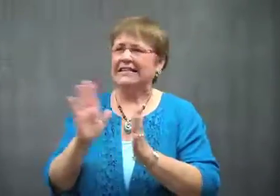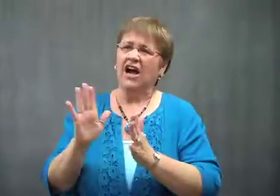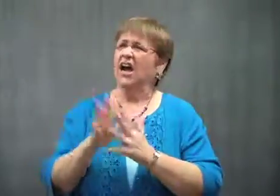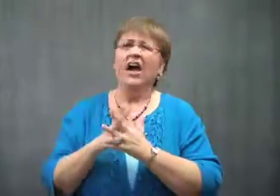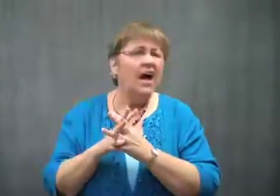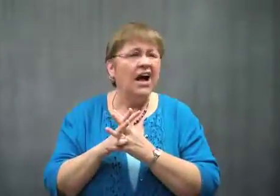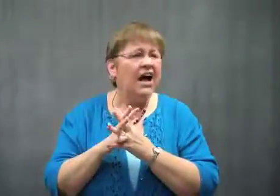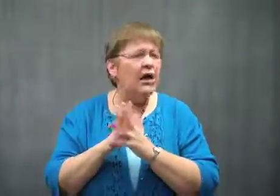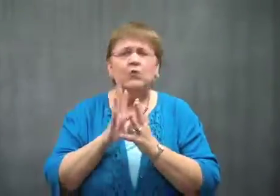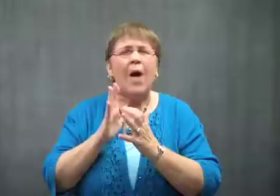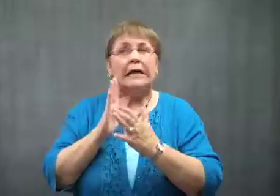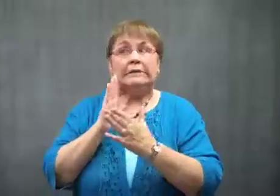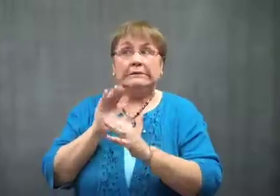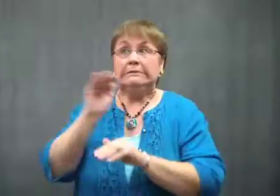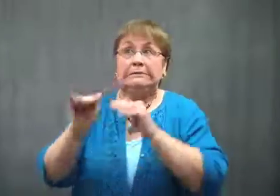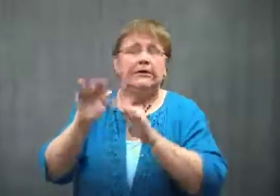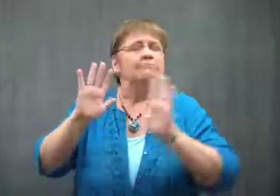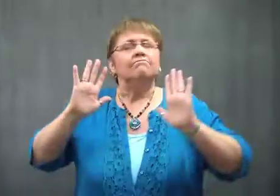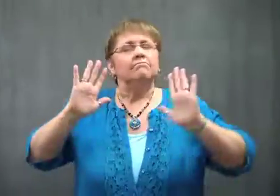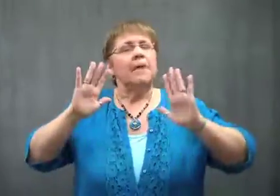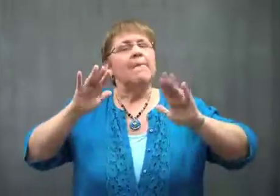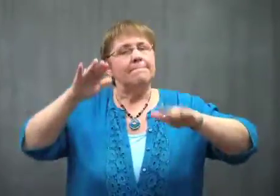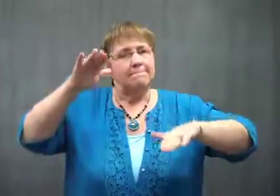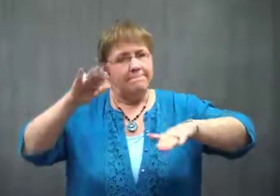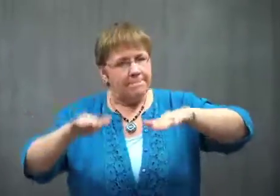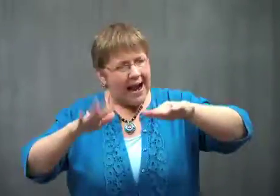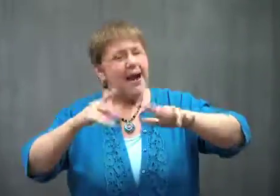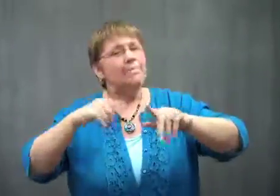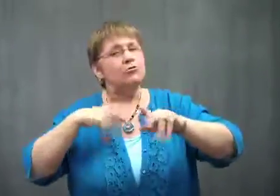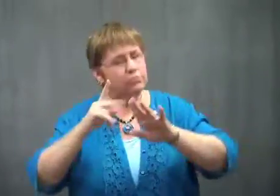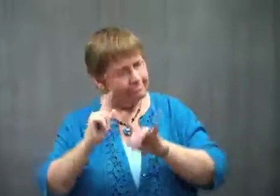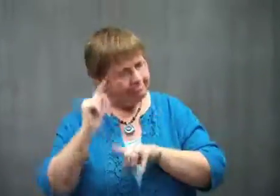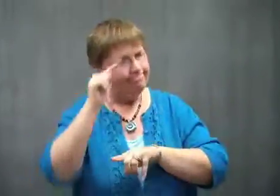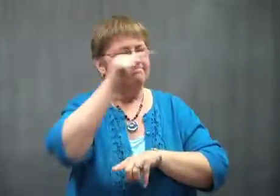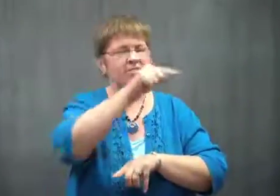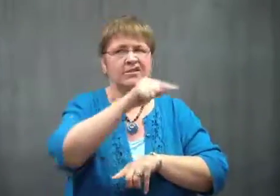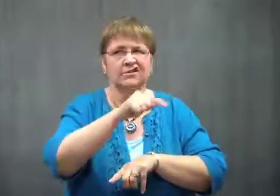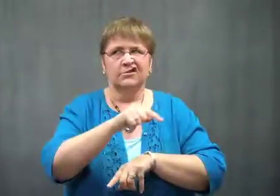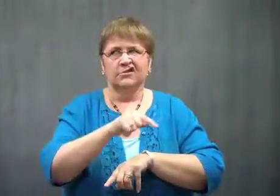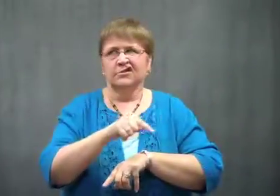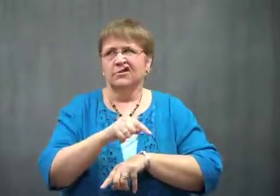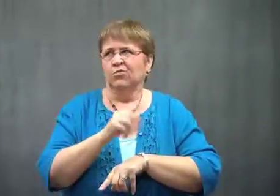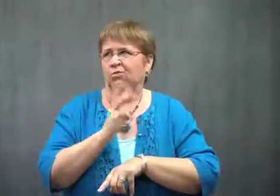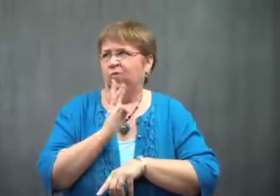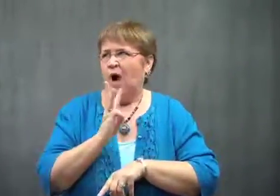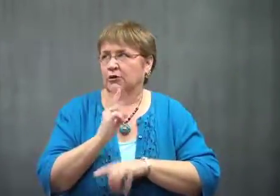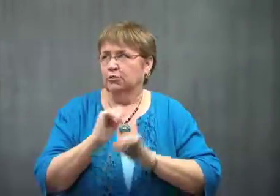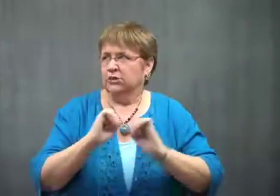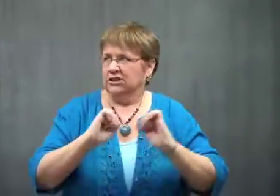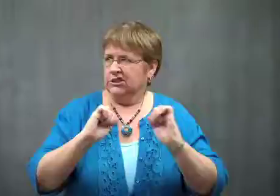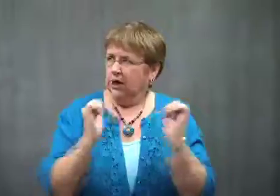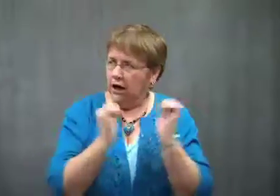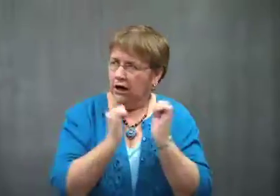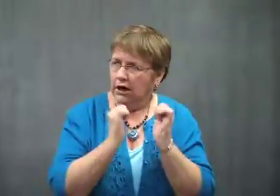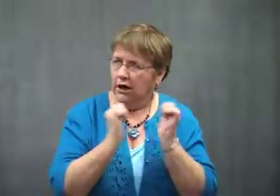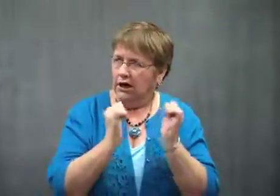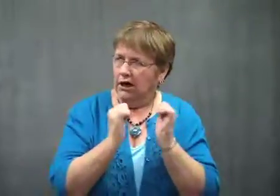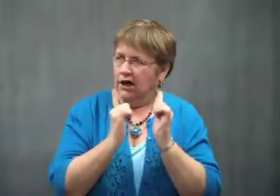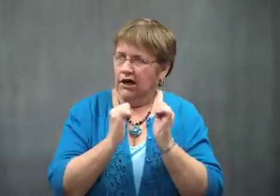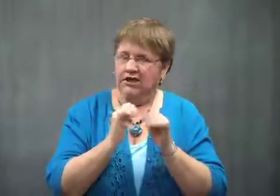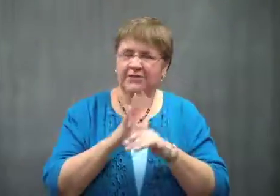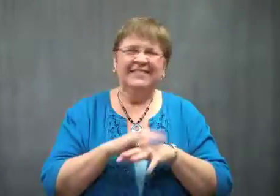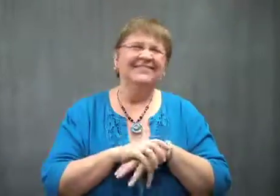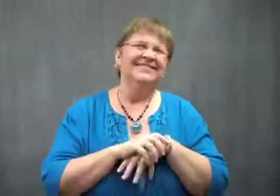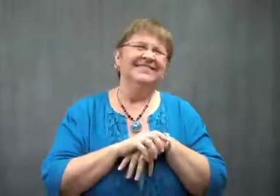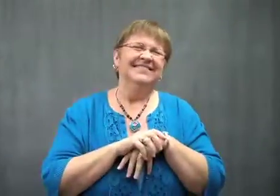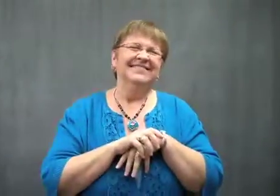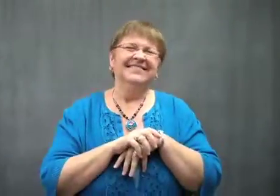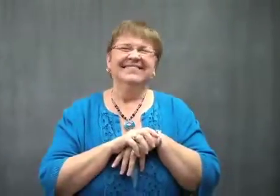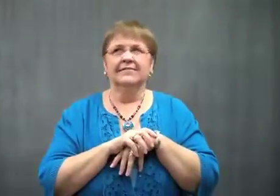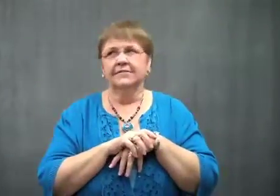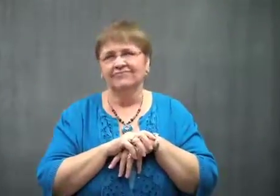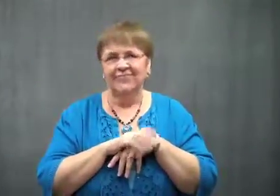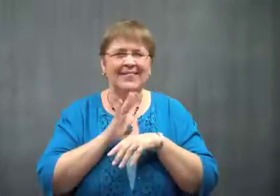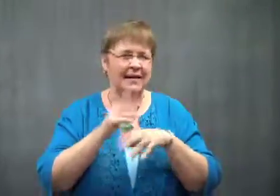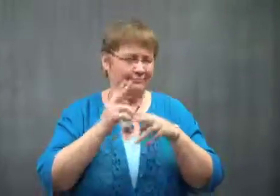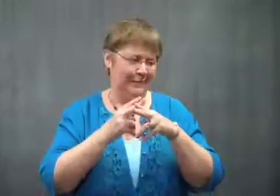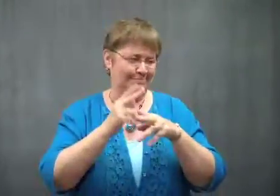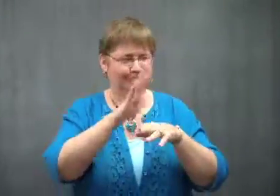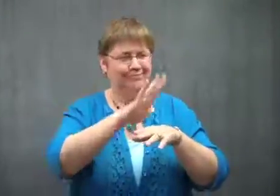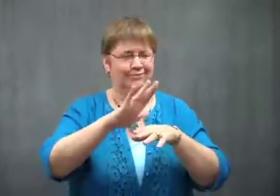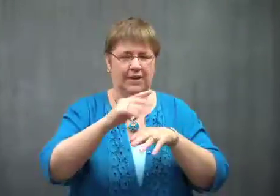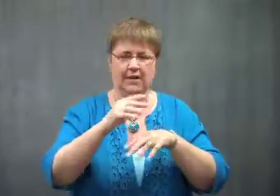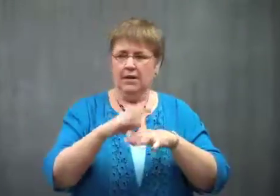She said we should be balanced and not impose on them too much.